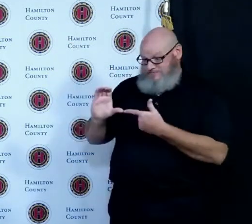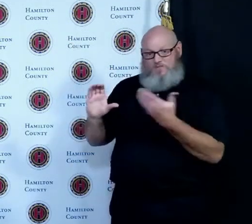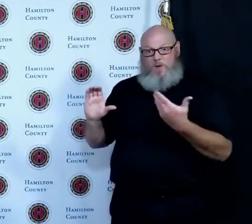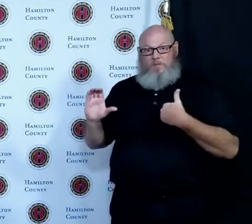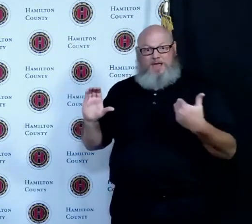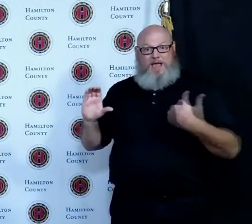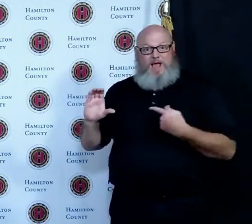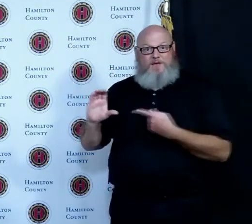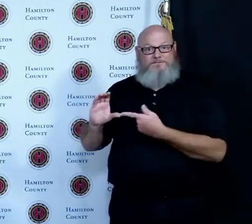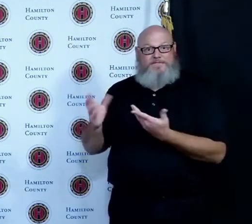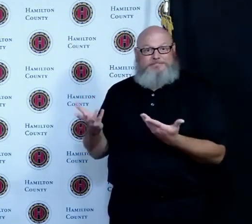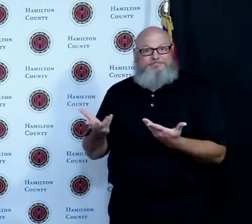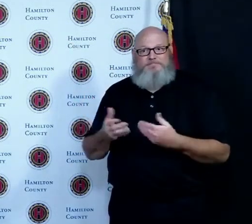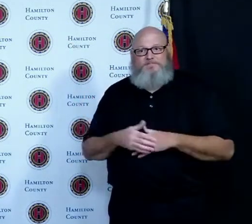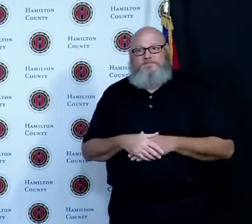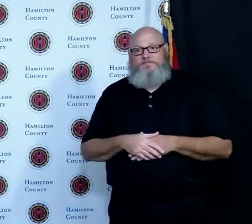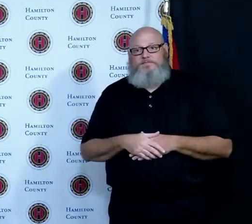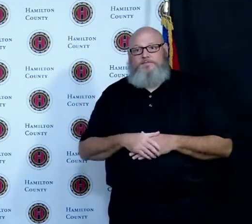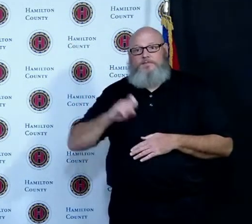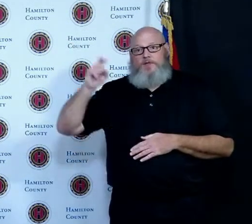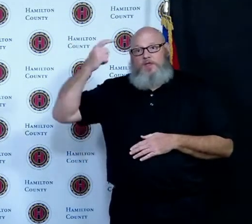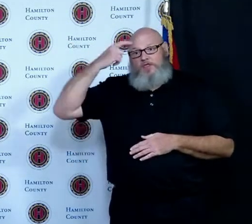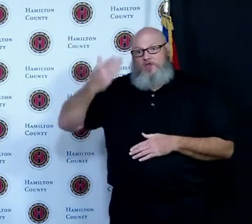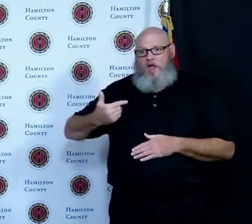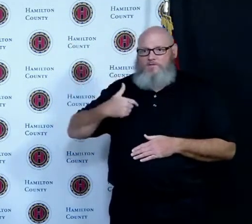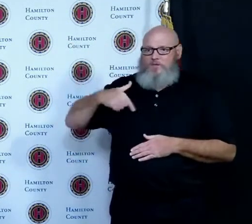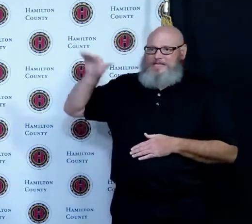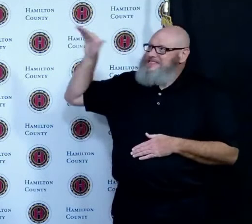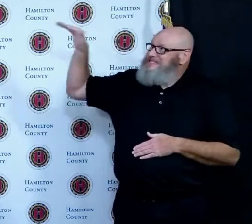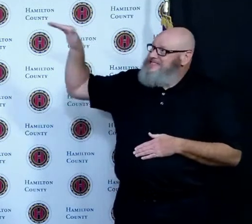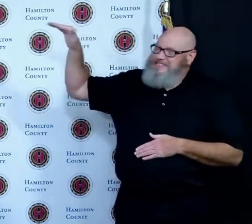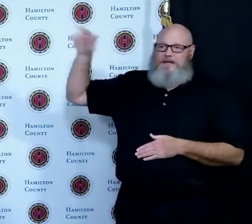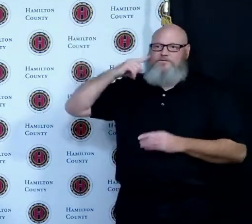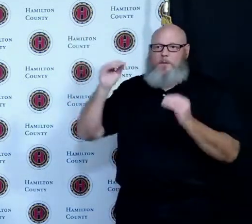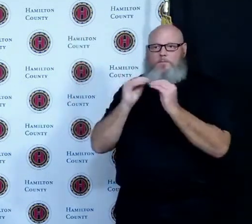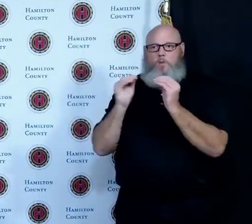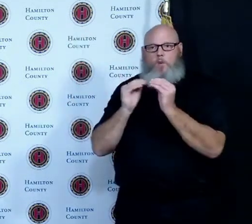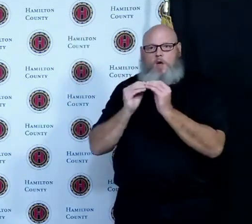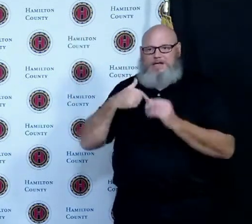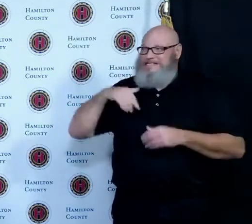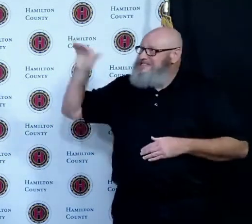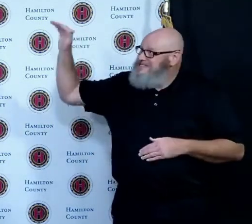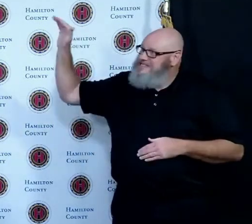us so that we can continue to do good in Hamilton County and I think as Dr Lofgren indicated we will